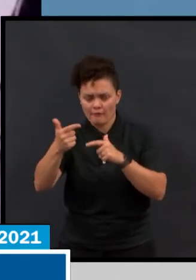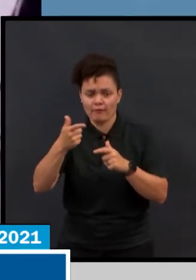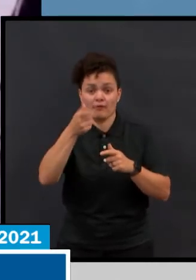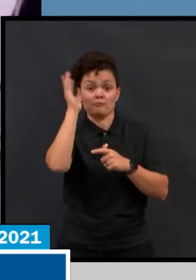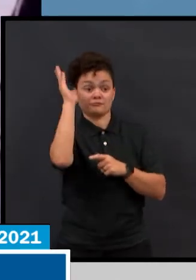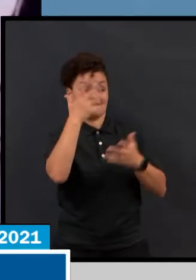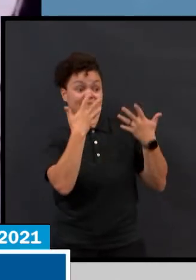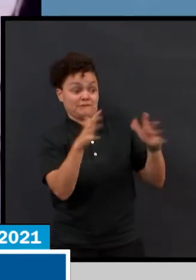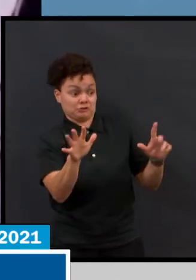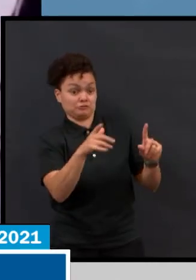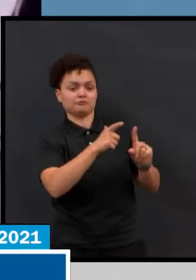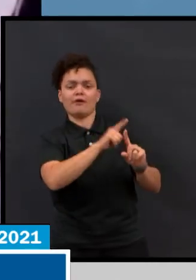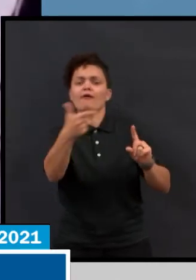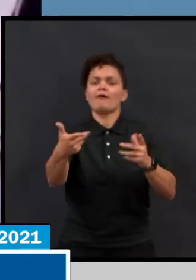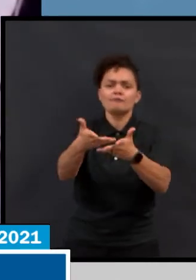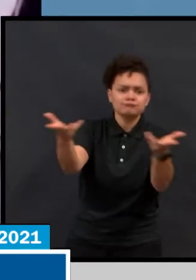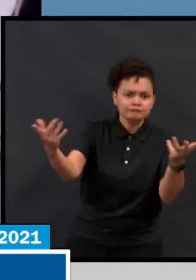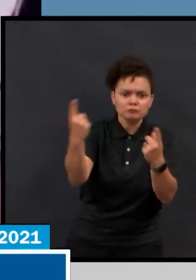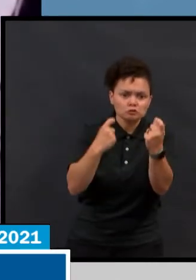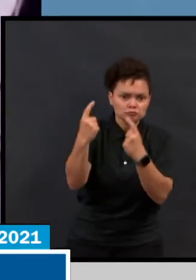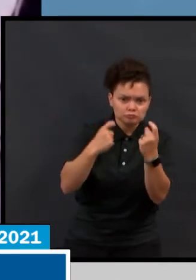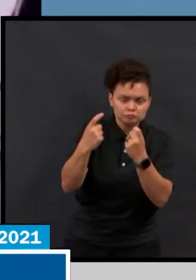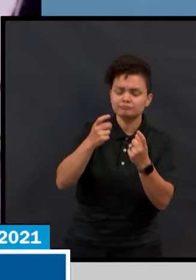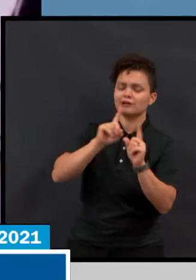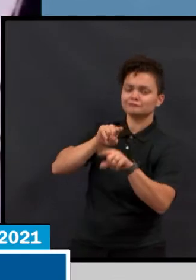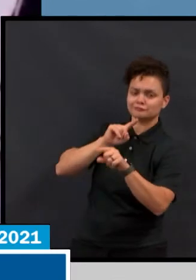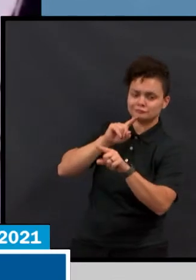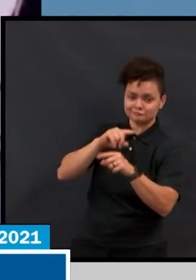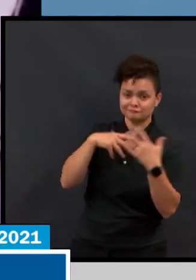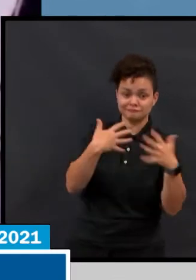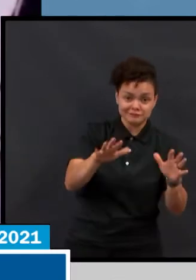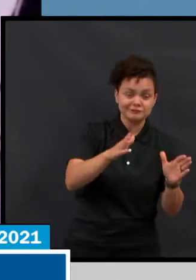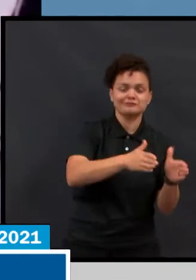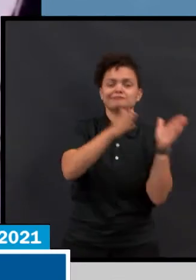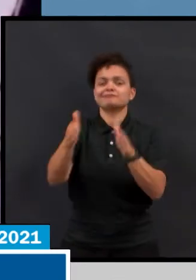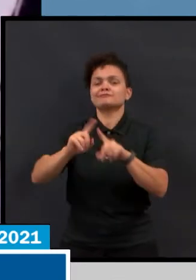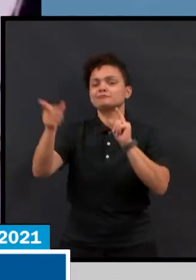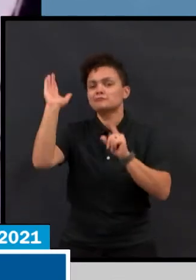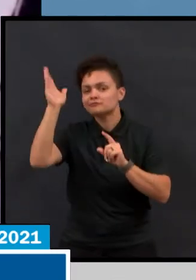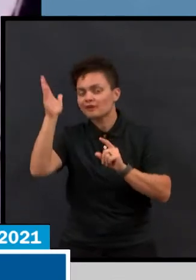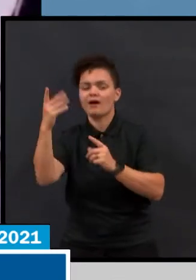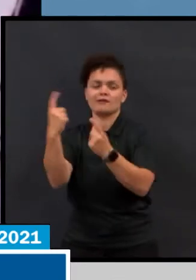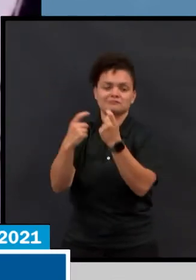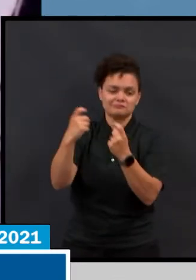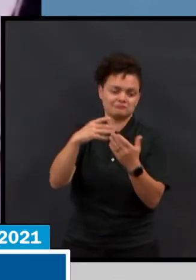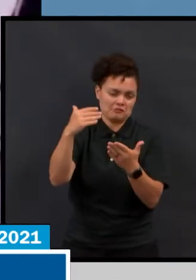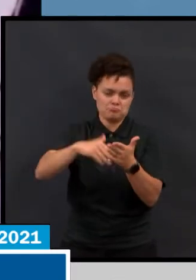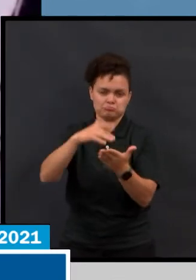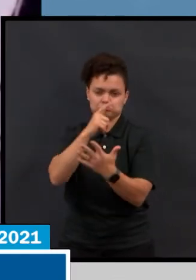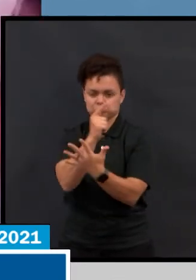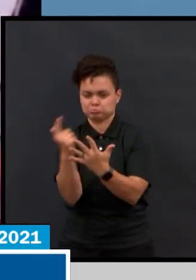to basically ask questions of that respective presenter so bretta fisher who is over host which